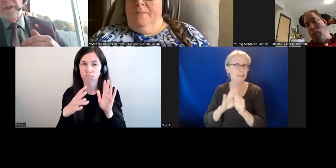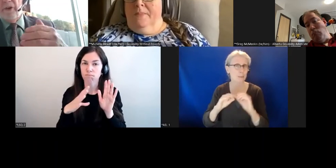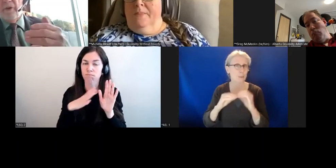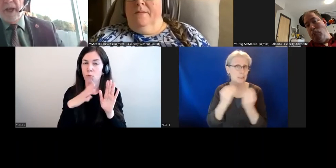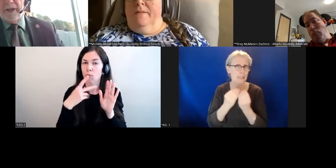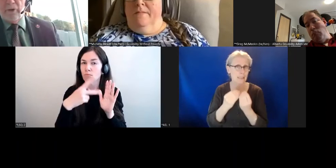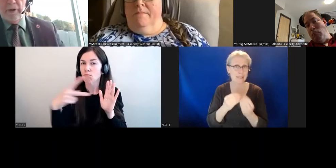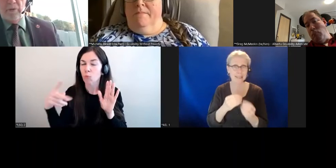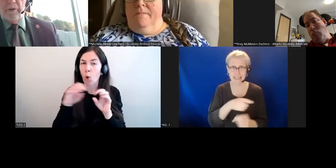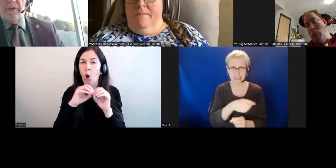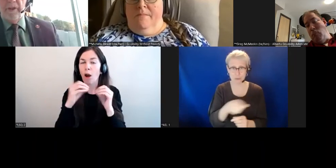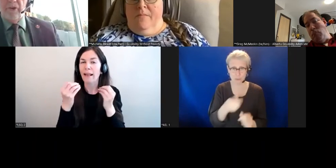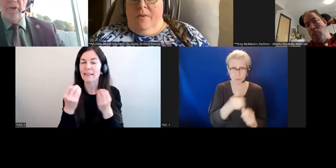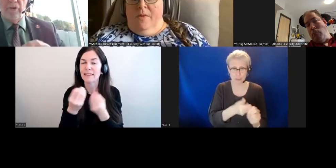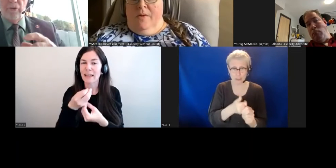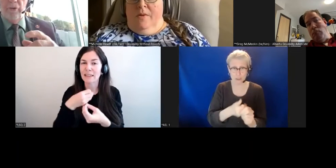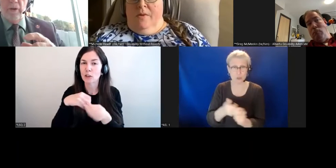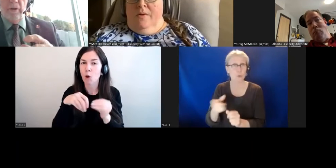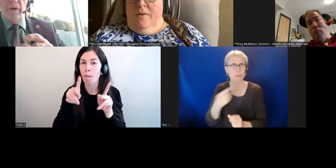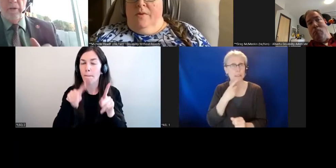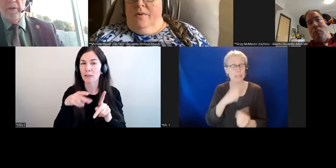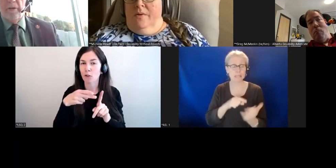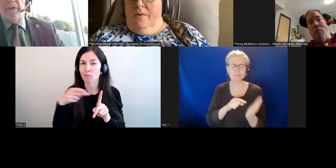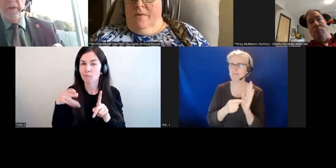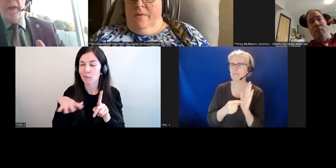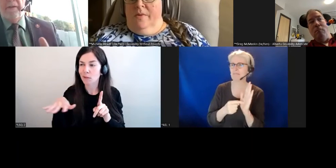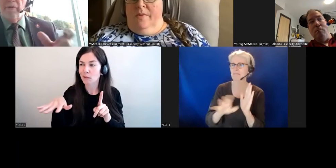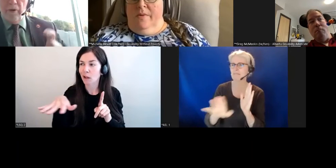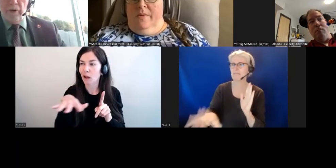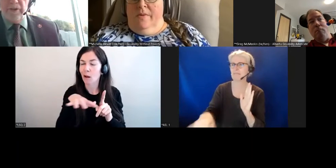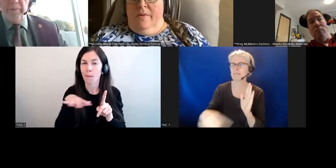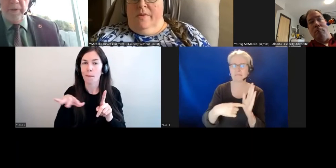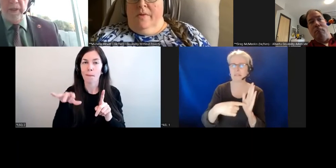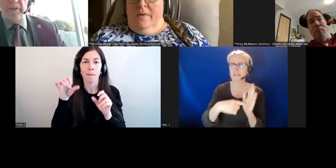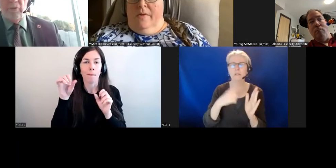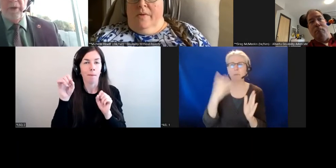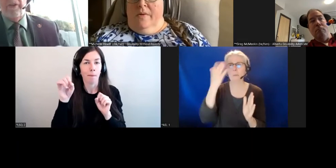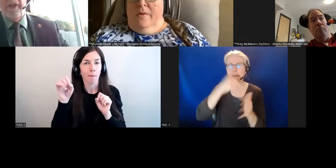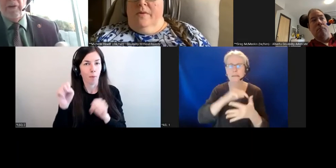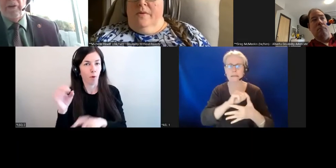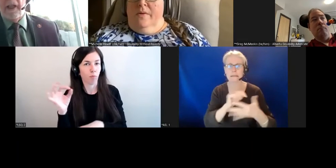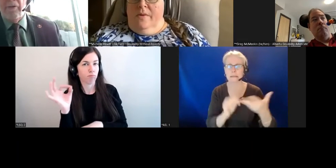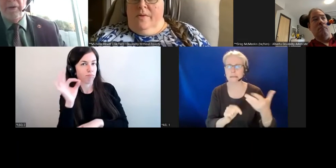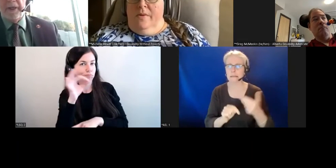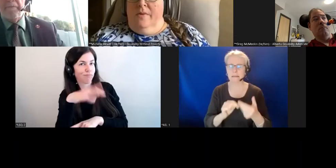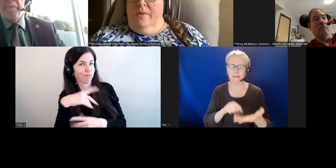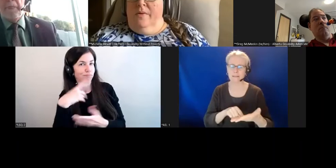WHETHER THESE ARE ADEQUATE. WHETHER THESE ARE HAVE OVERLOOKED SOME THINGS. WHETHER THEY ARE ALLOWING